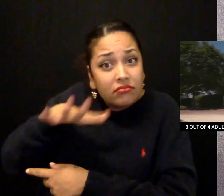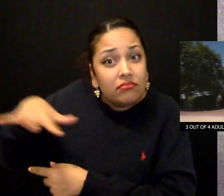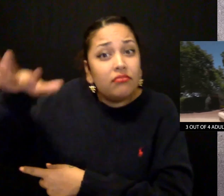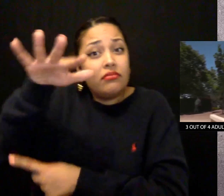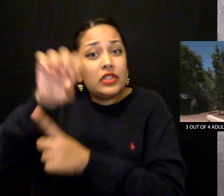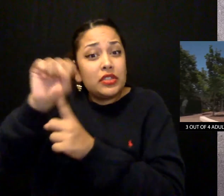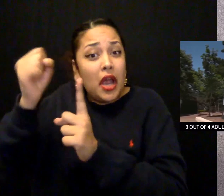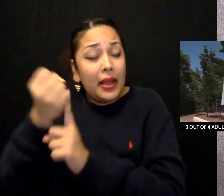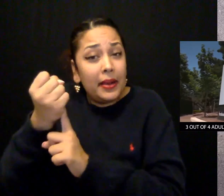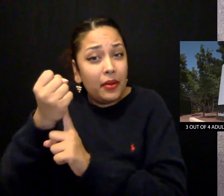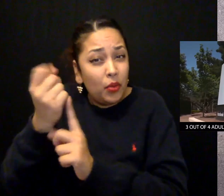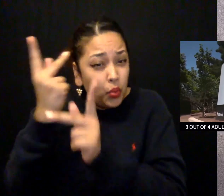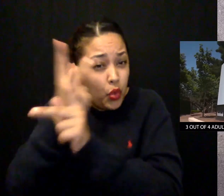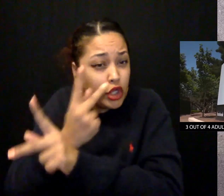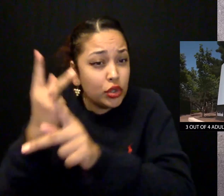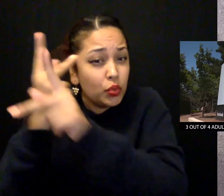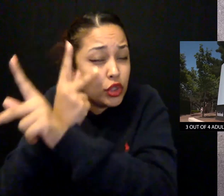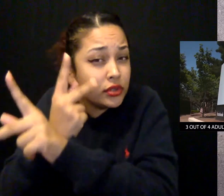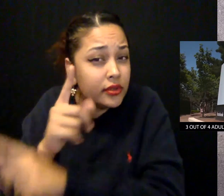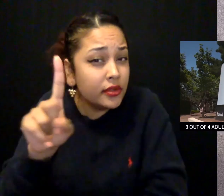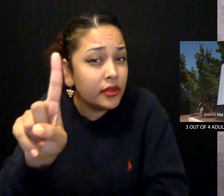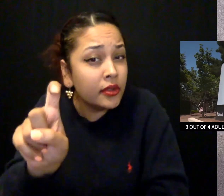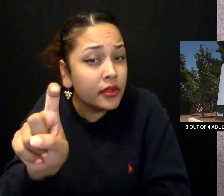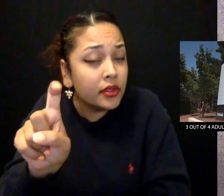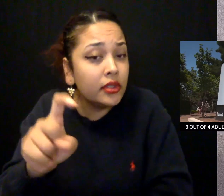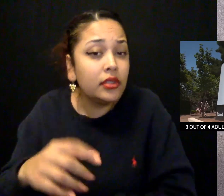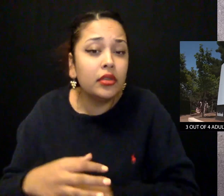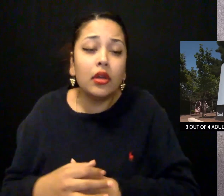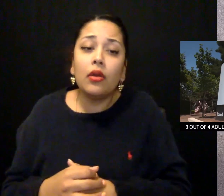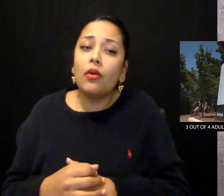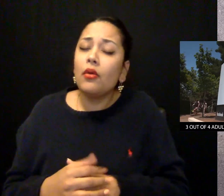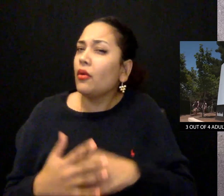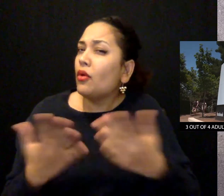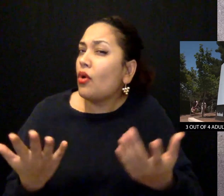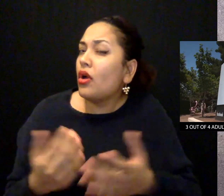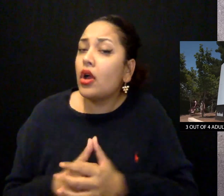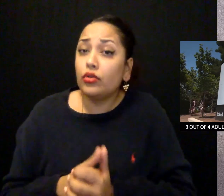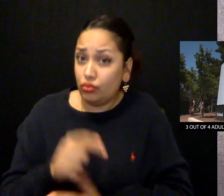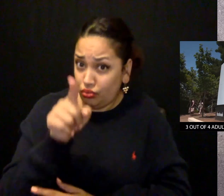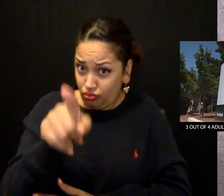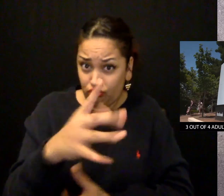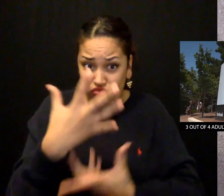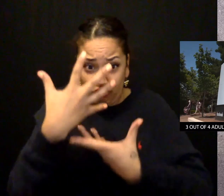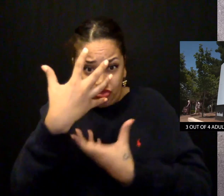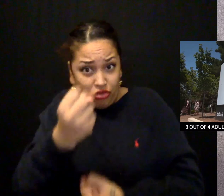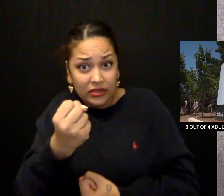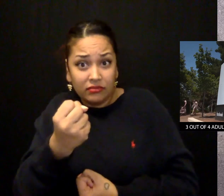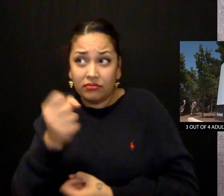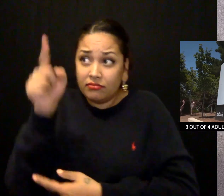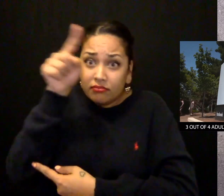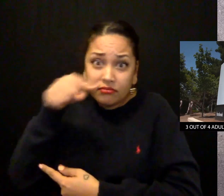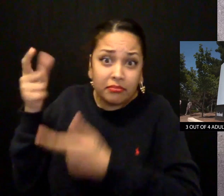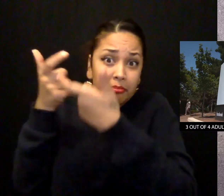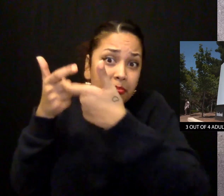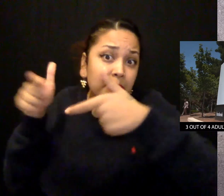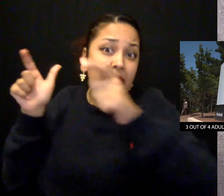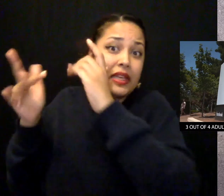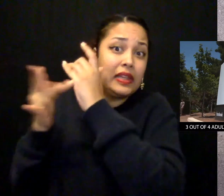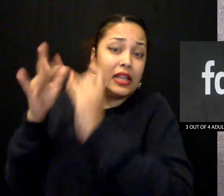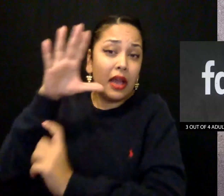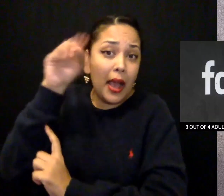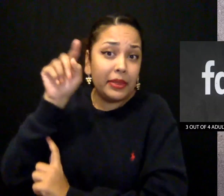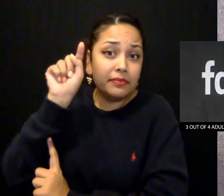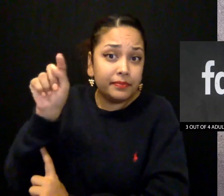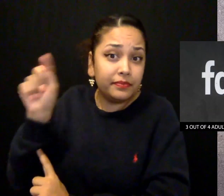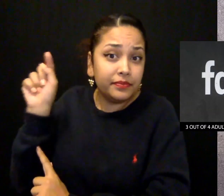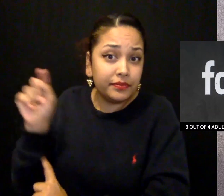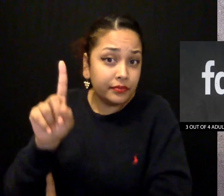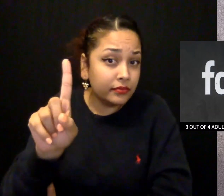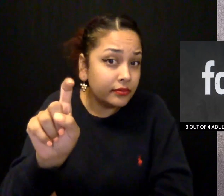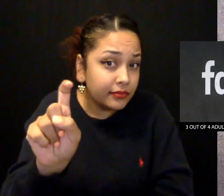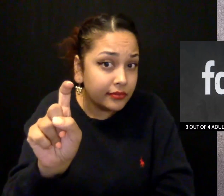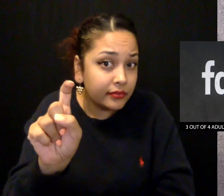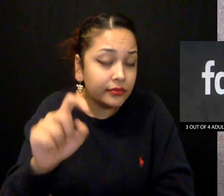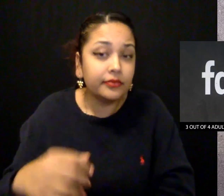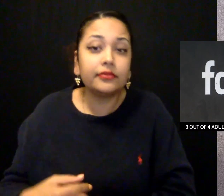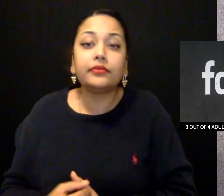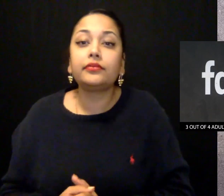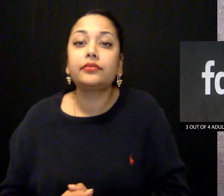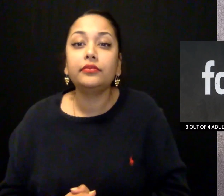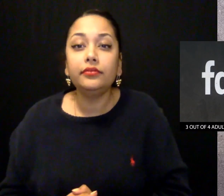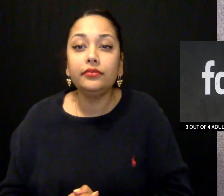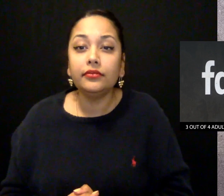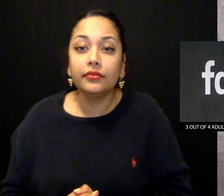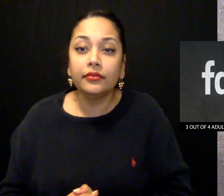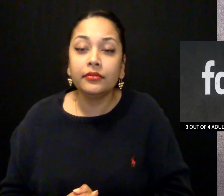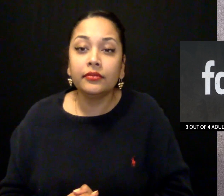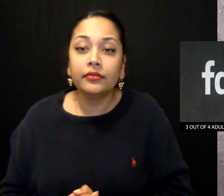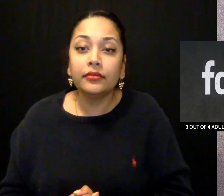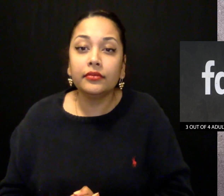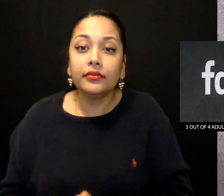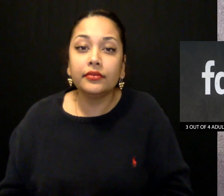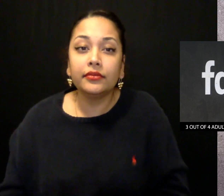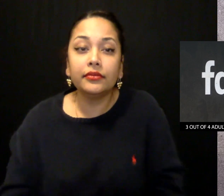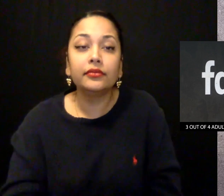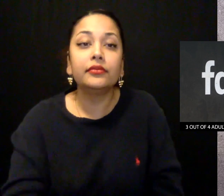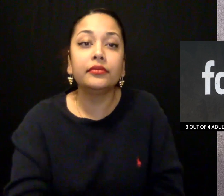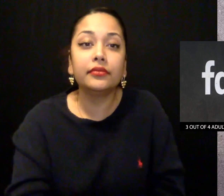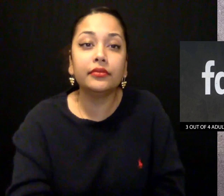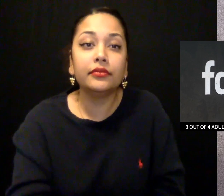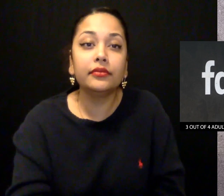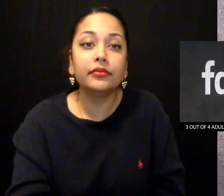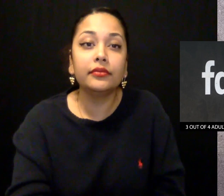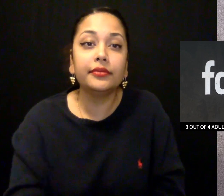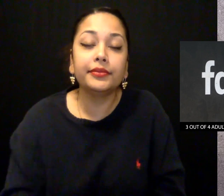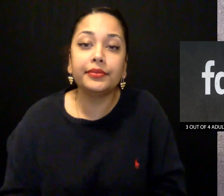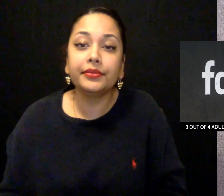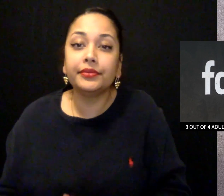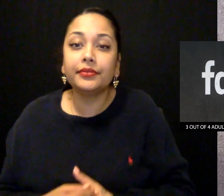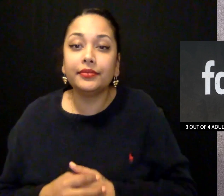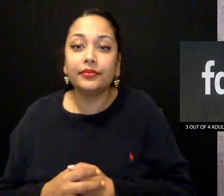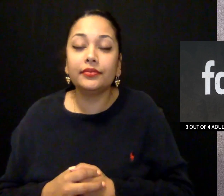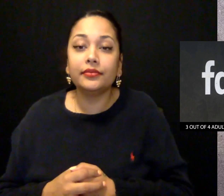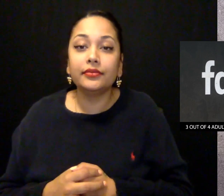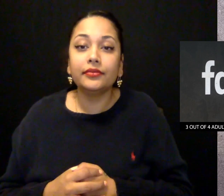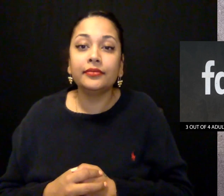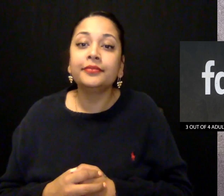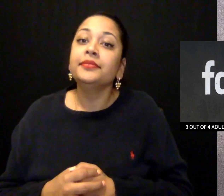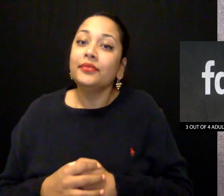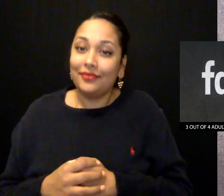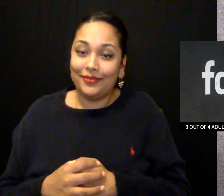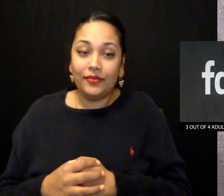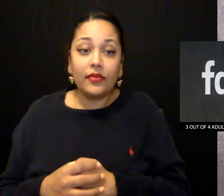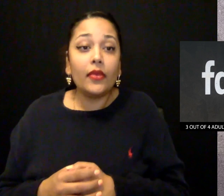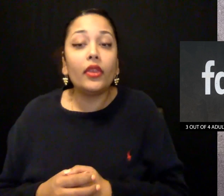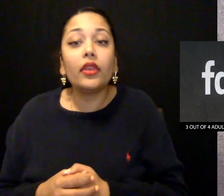do you think Facebook has made society worse and do you trust big tech companies